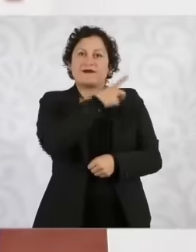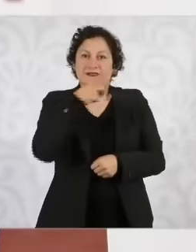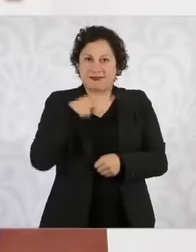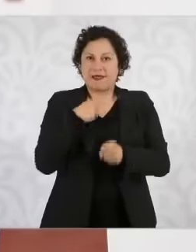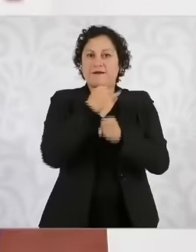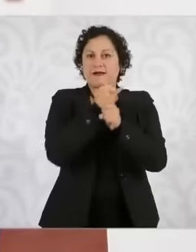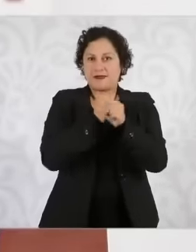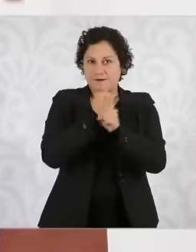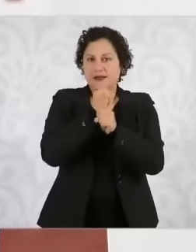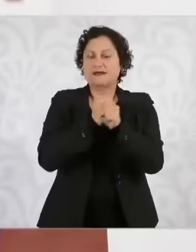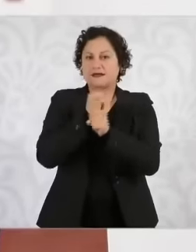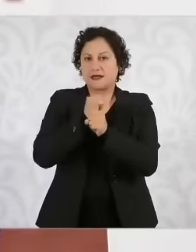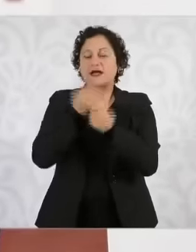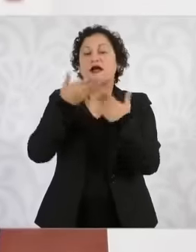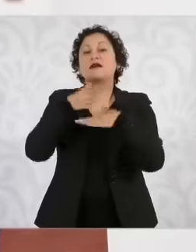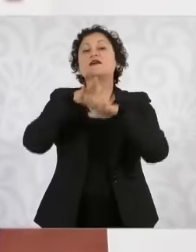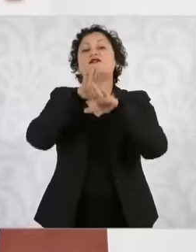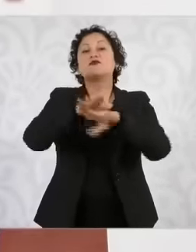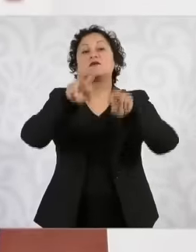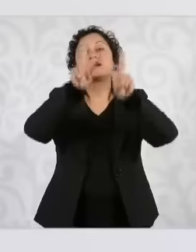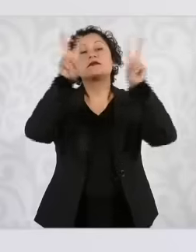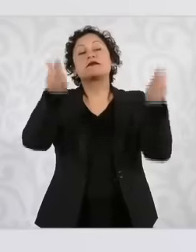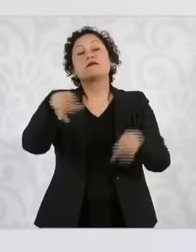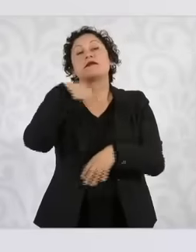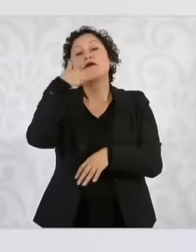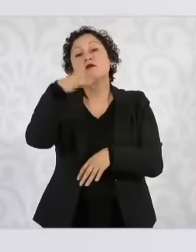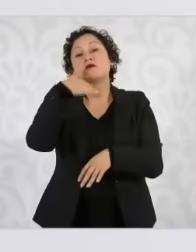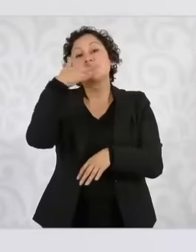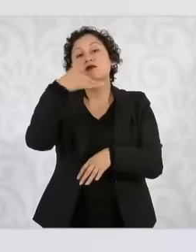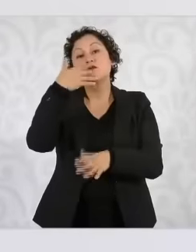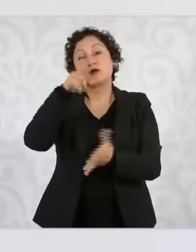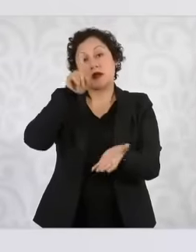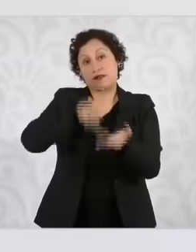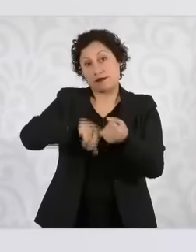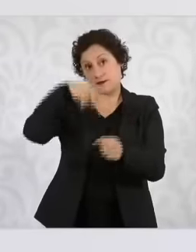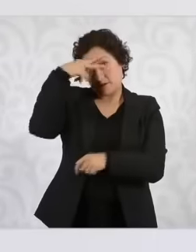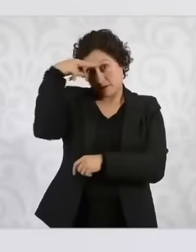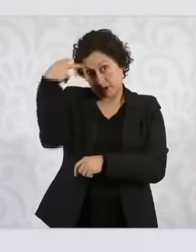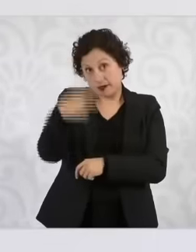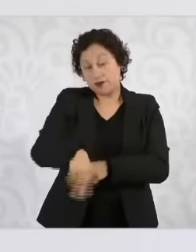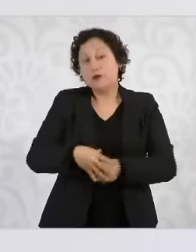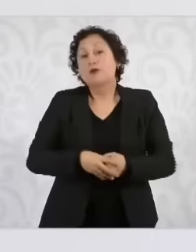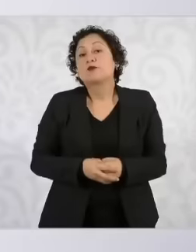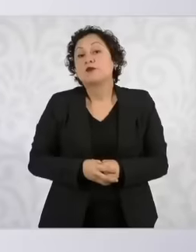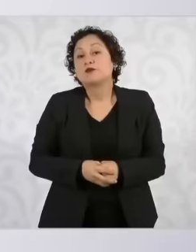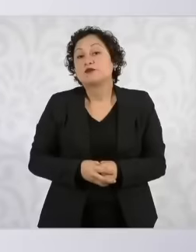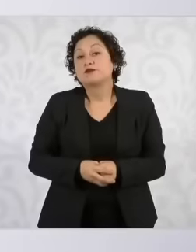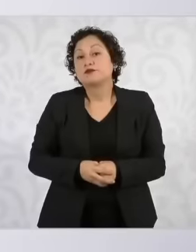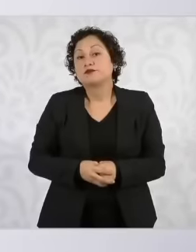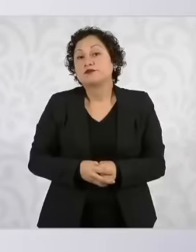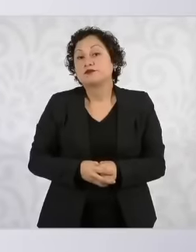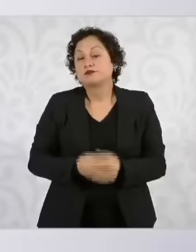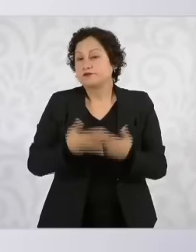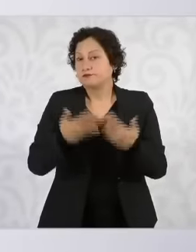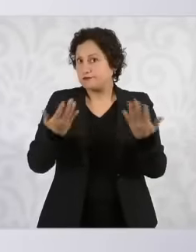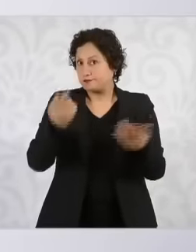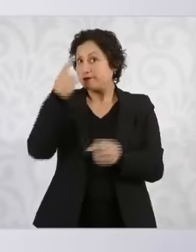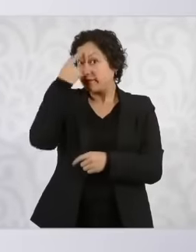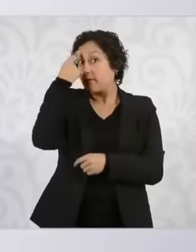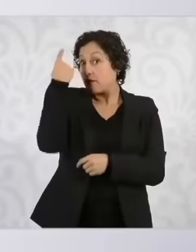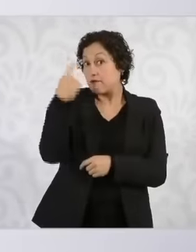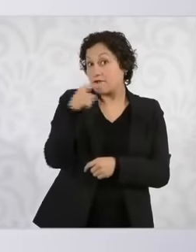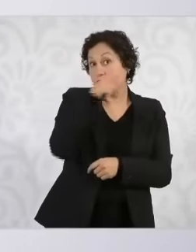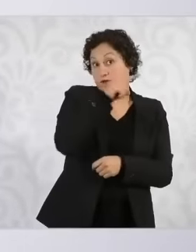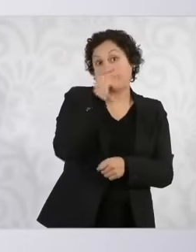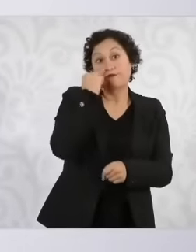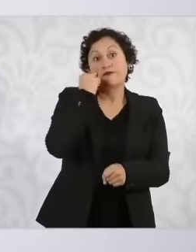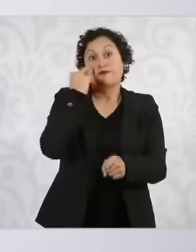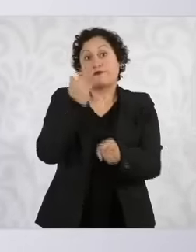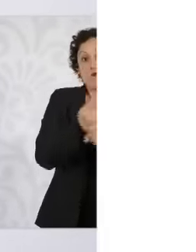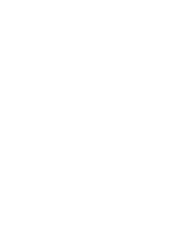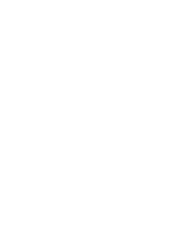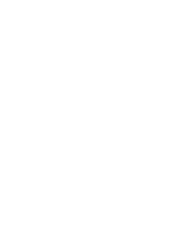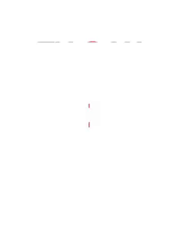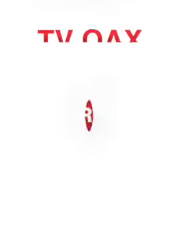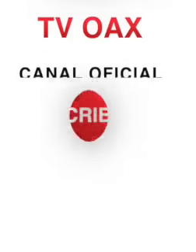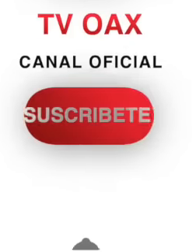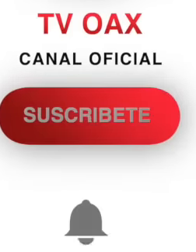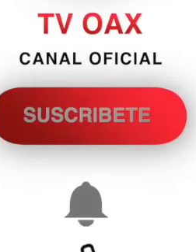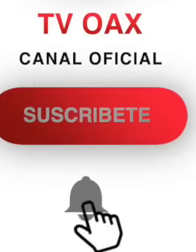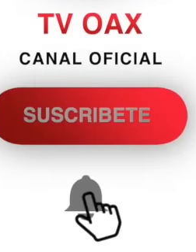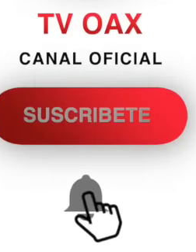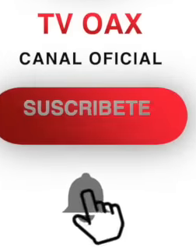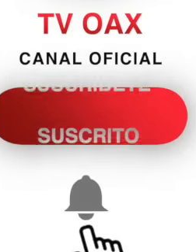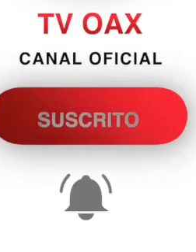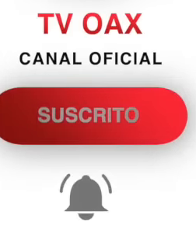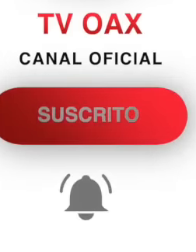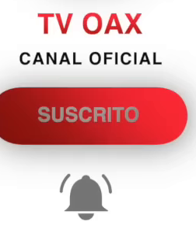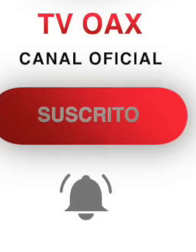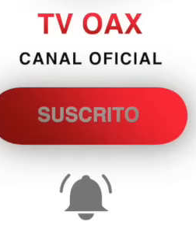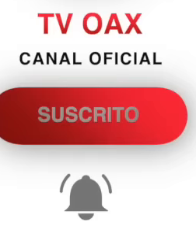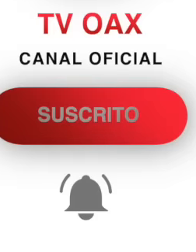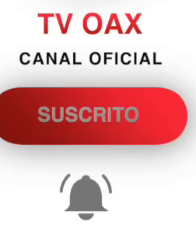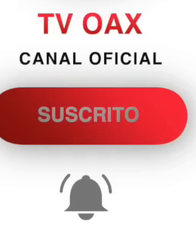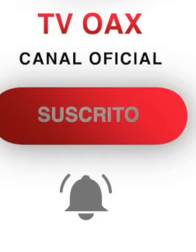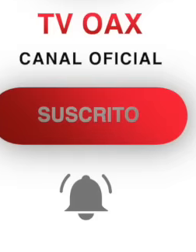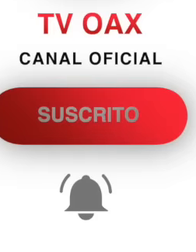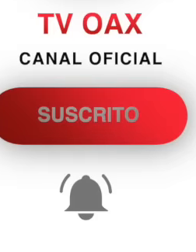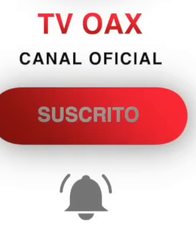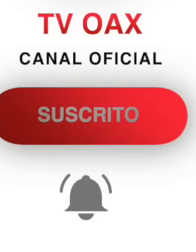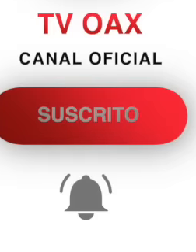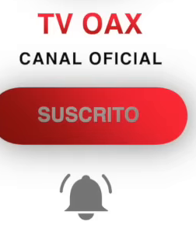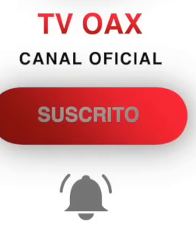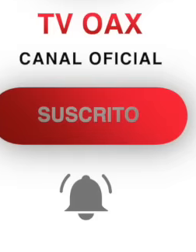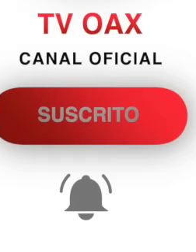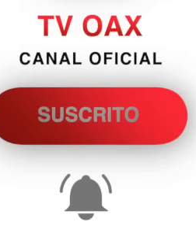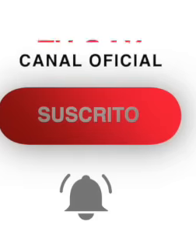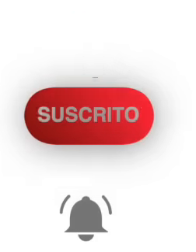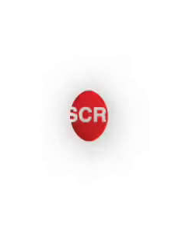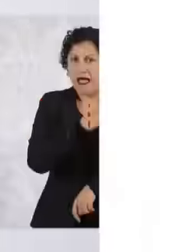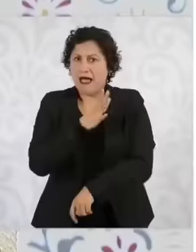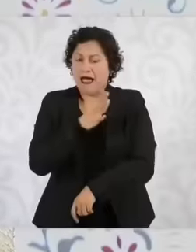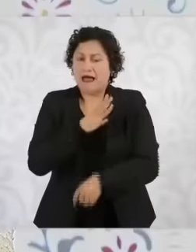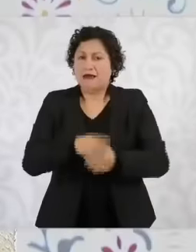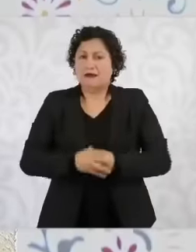and how in Mexico a decision is made that exists in the United States. In other words, in the United States